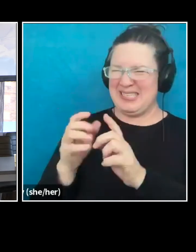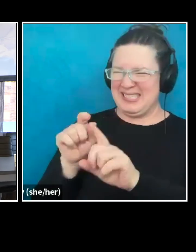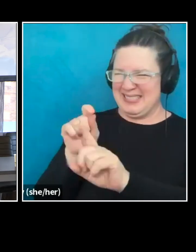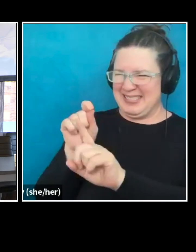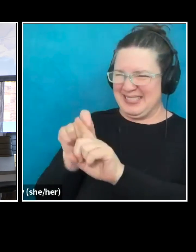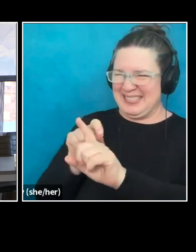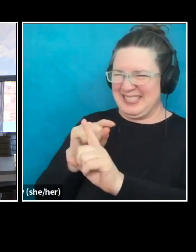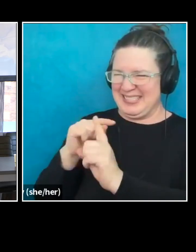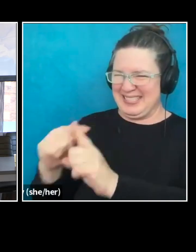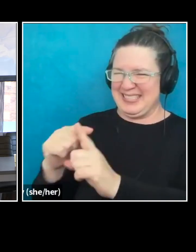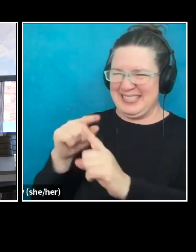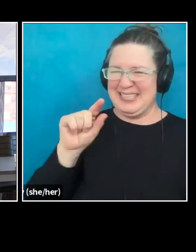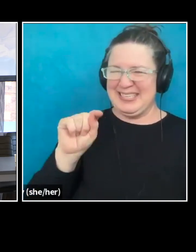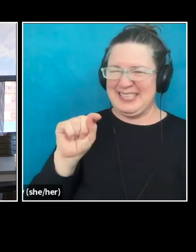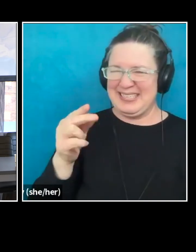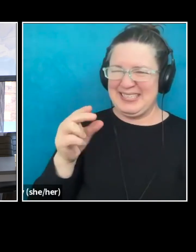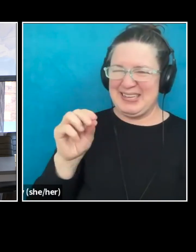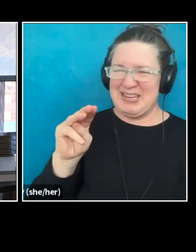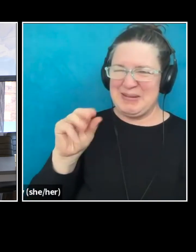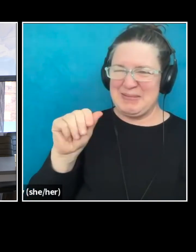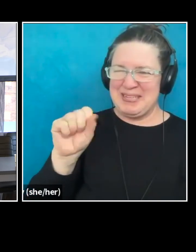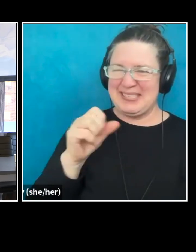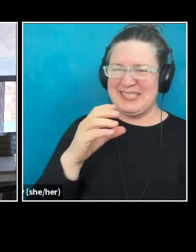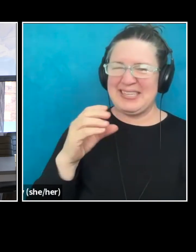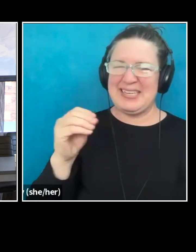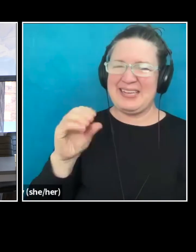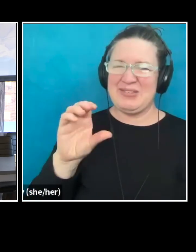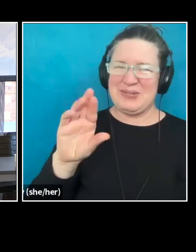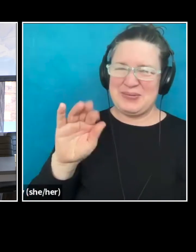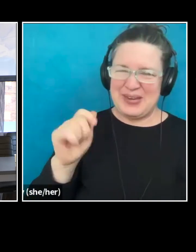the the they talked about yesterday and and I'm not sure everyone was here in the room, but the